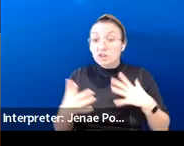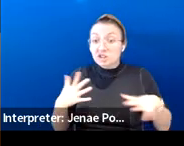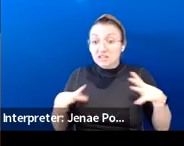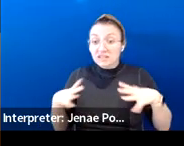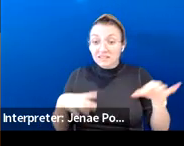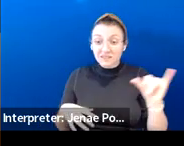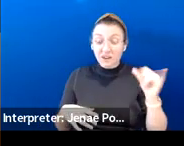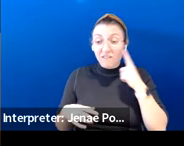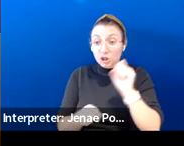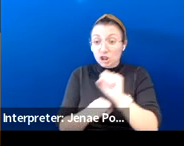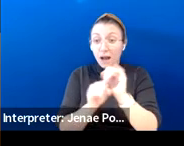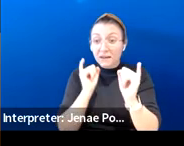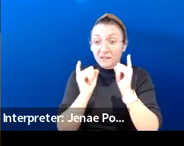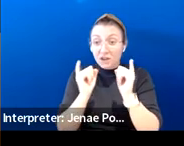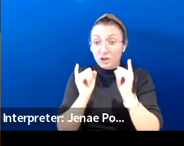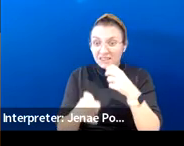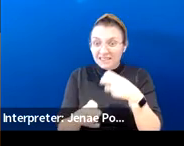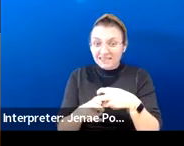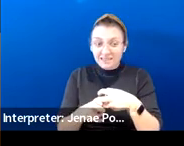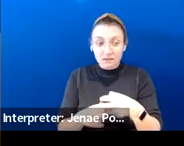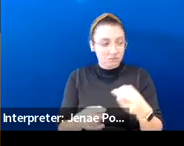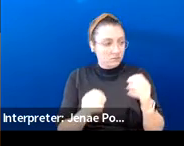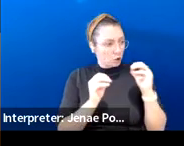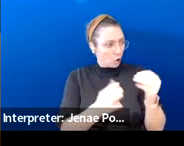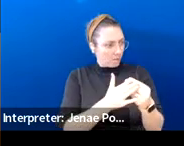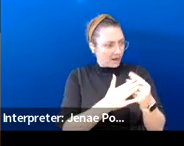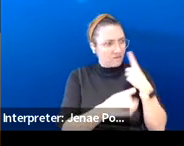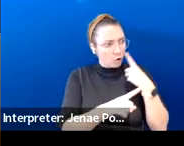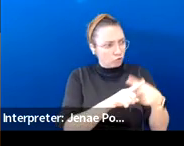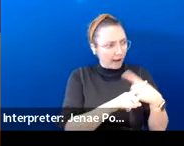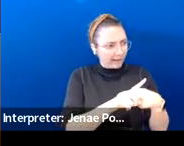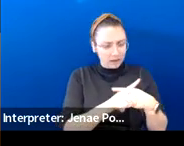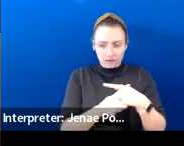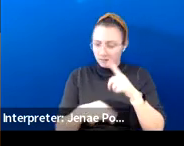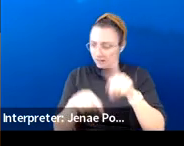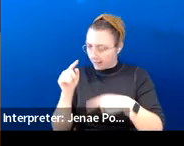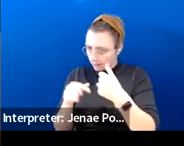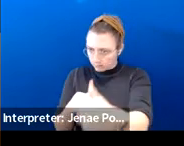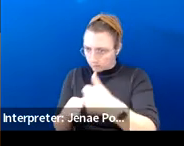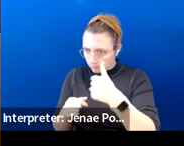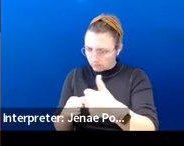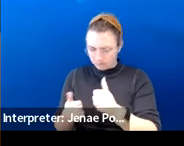because if you don't have money to pay rent or you don't have money for transportation, how do you have money to have a proper attire for interview